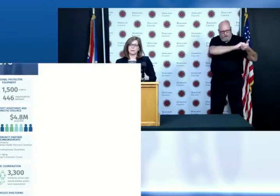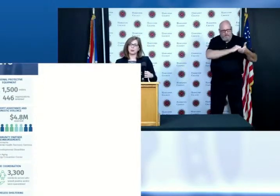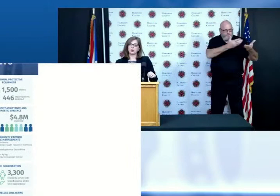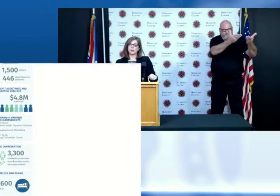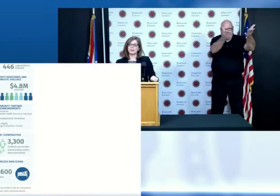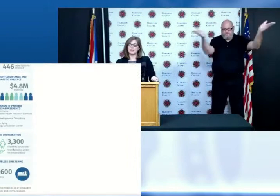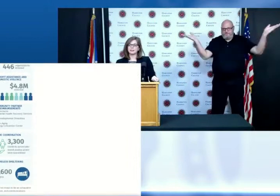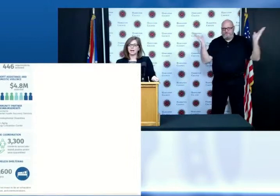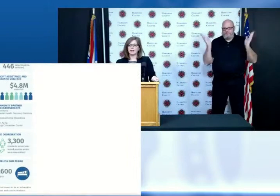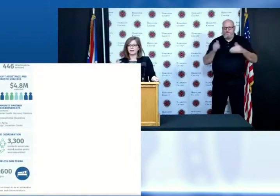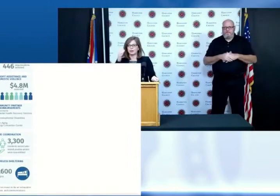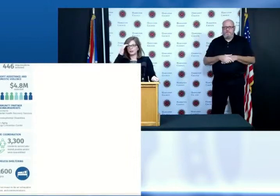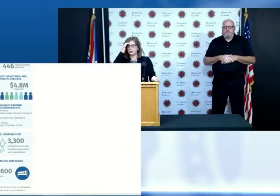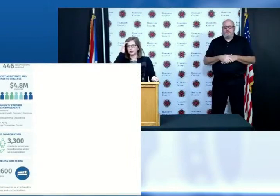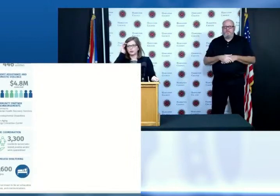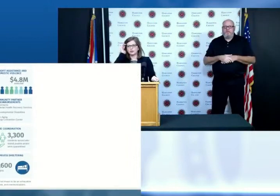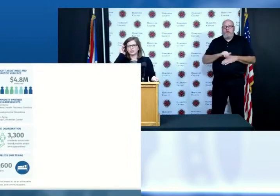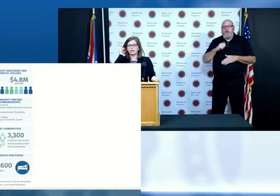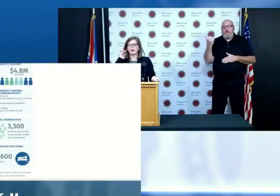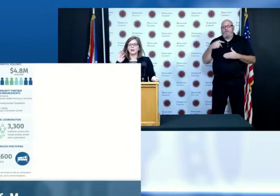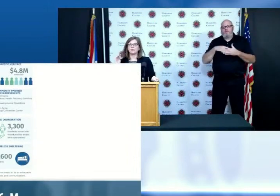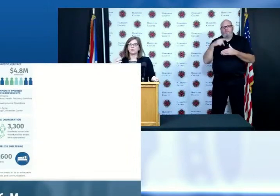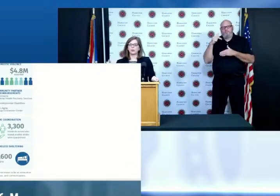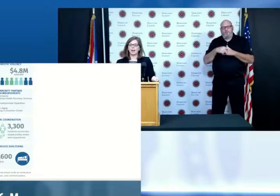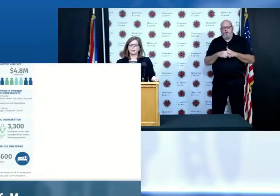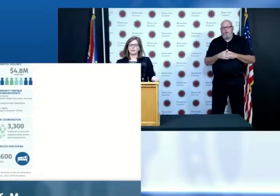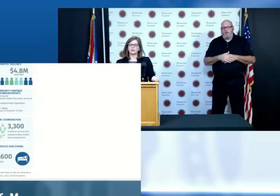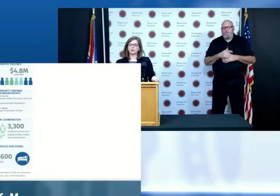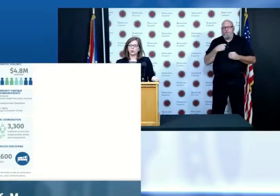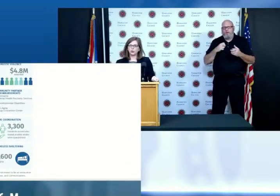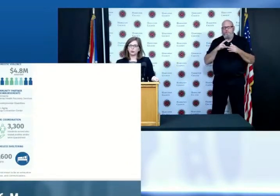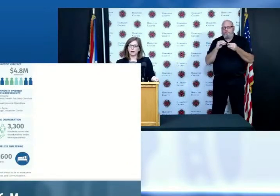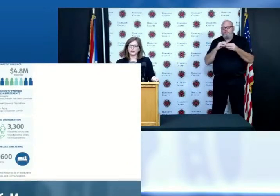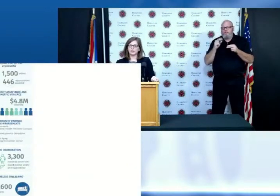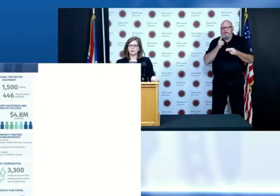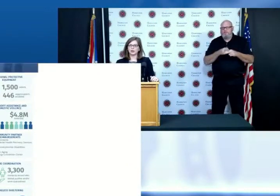programs I'd like to highlight on here as you can see we have done school grants to help